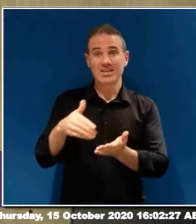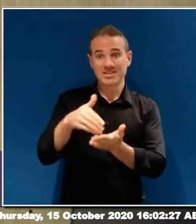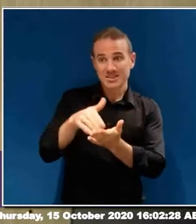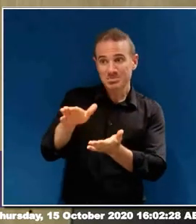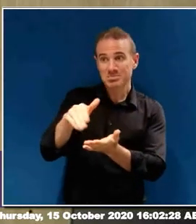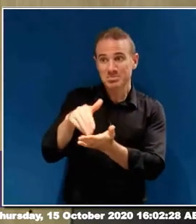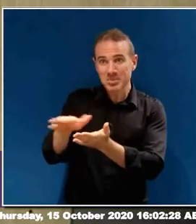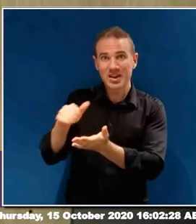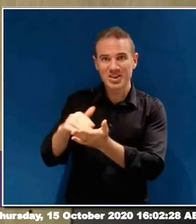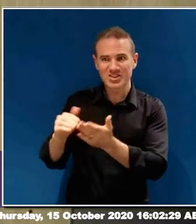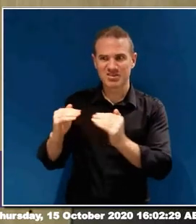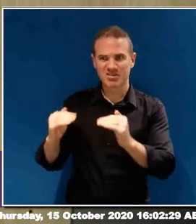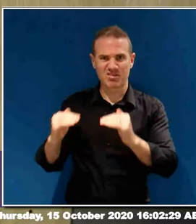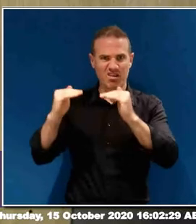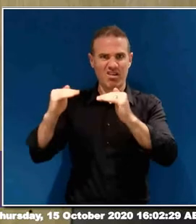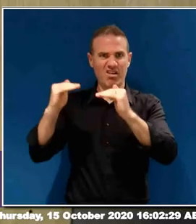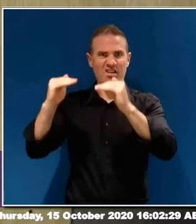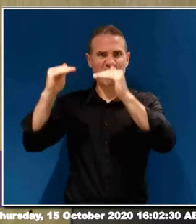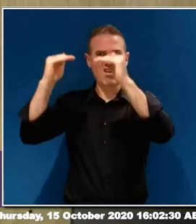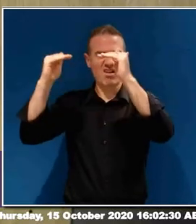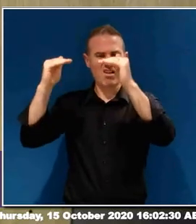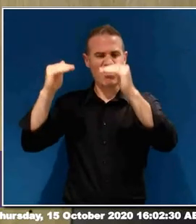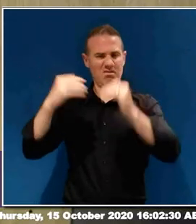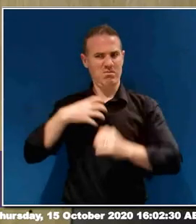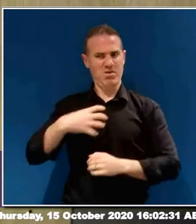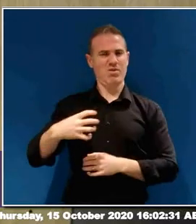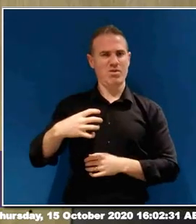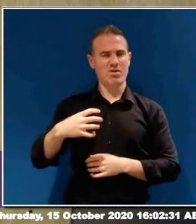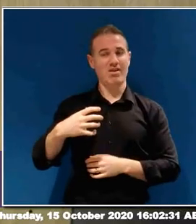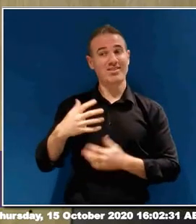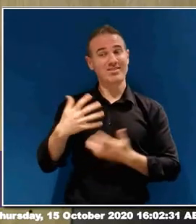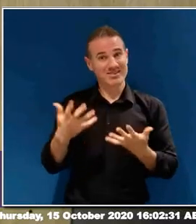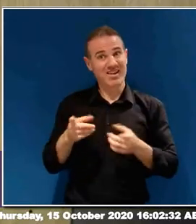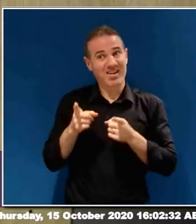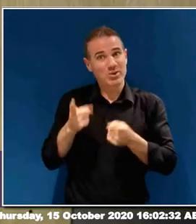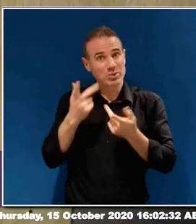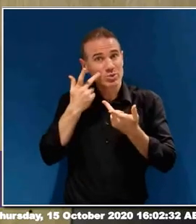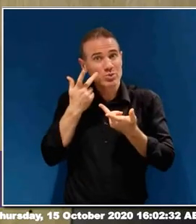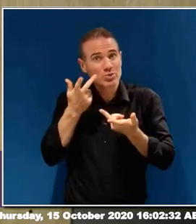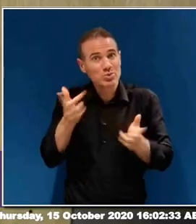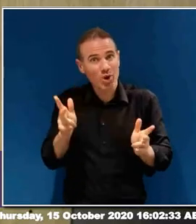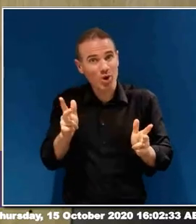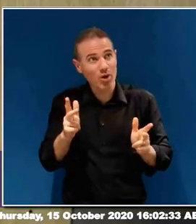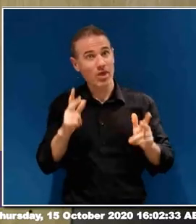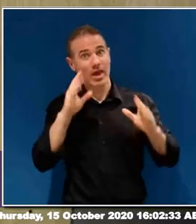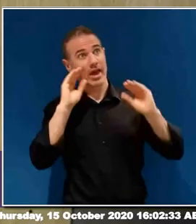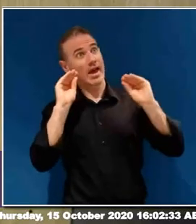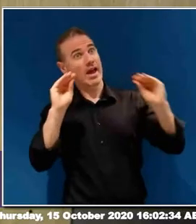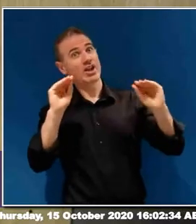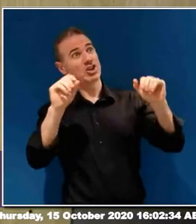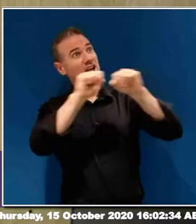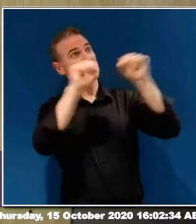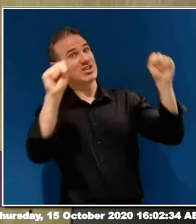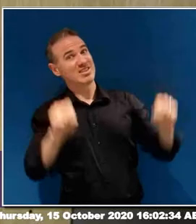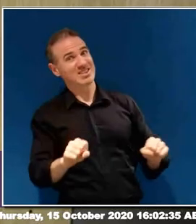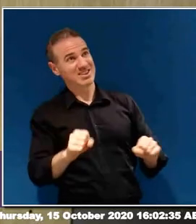health of the education system, and a reflection of the quality of teaching practice and inclusive practice.